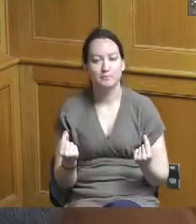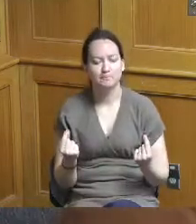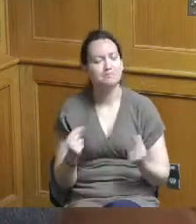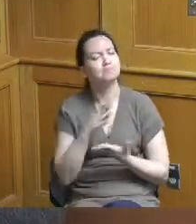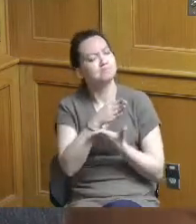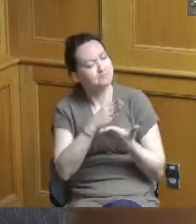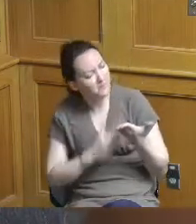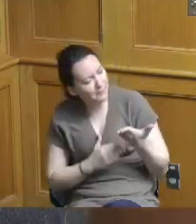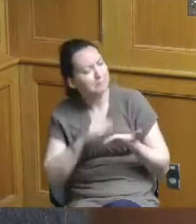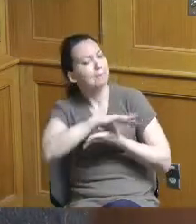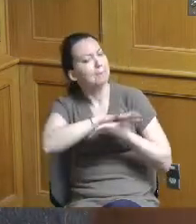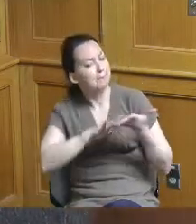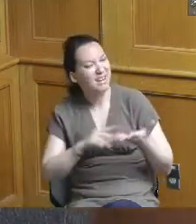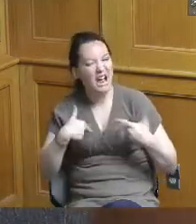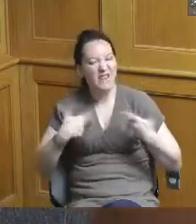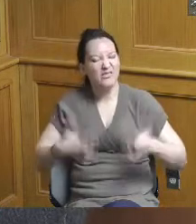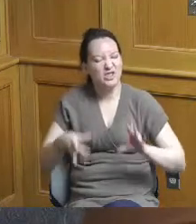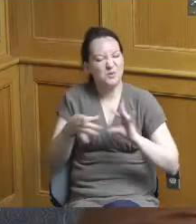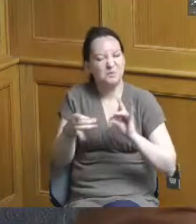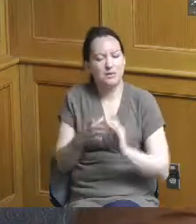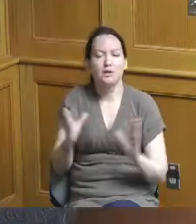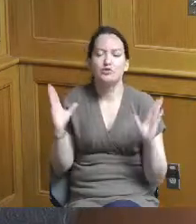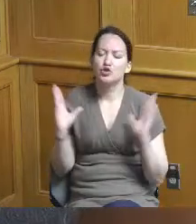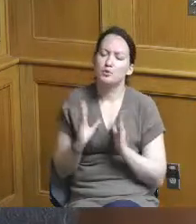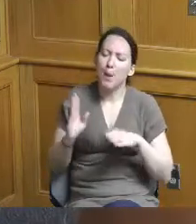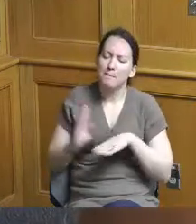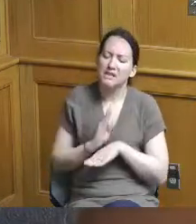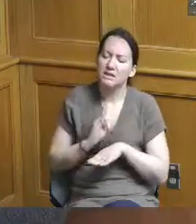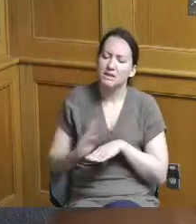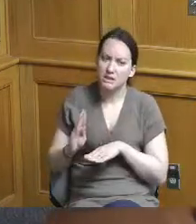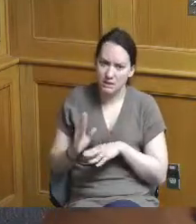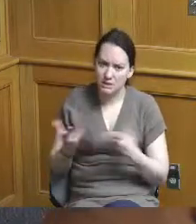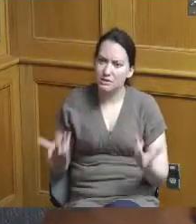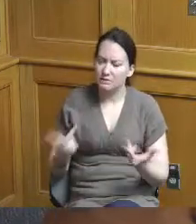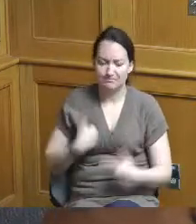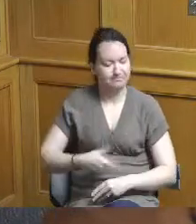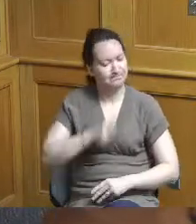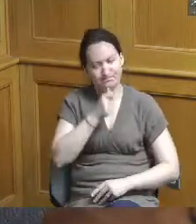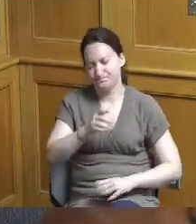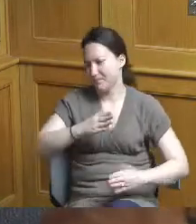some of the things I've already talked about the small business I'm not happy with that I